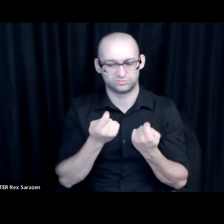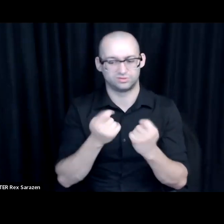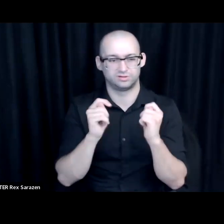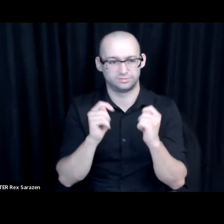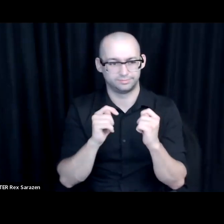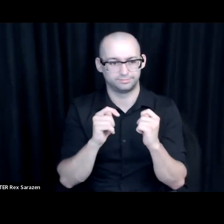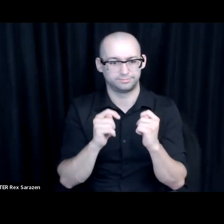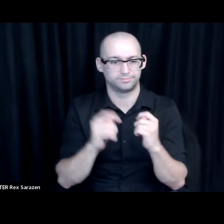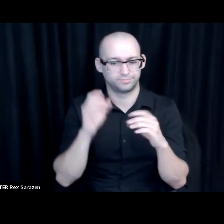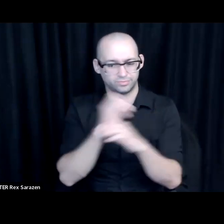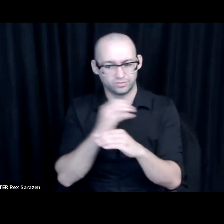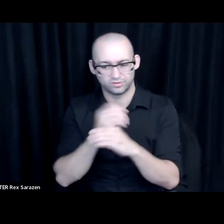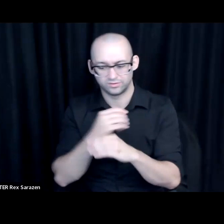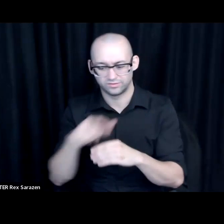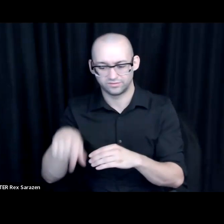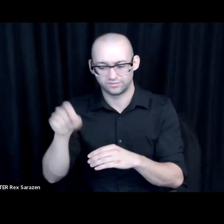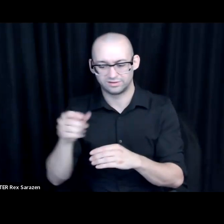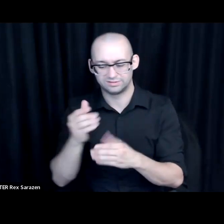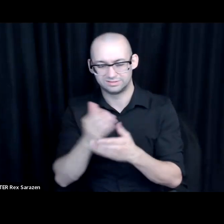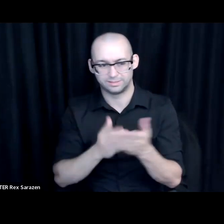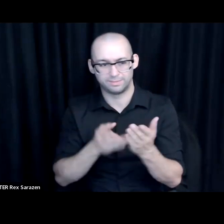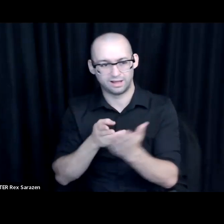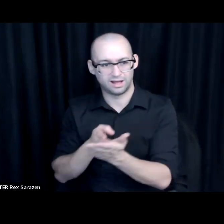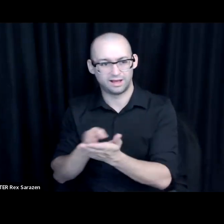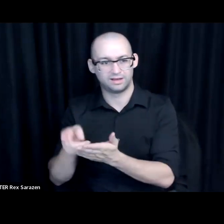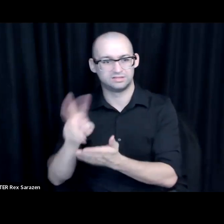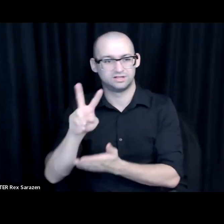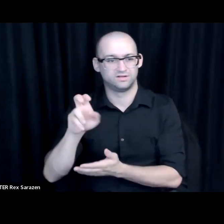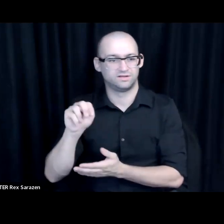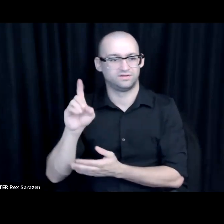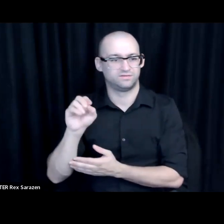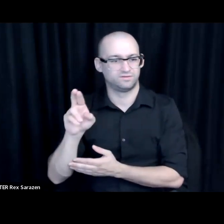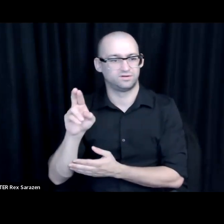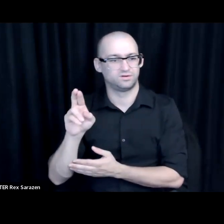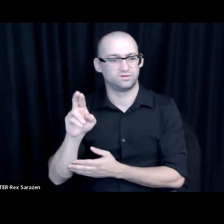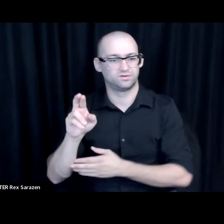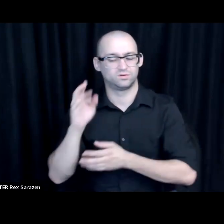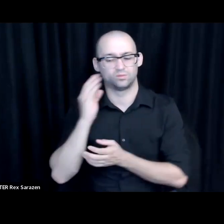look into finding some honest vendors, you know that we know would be good to have